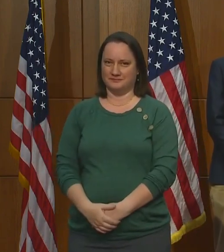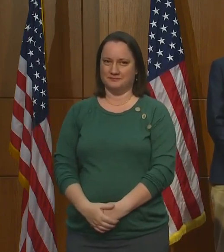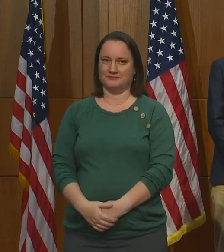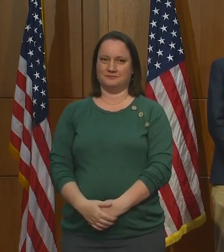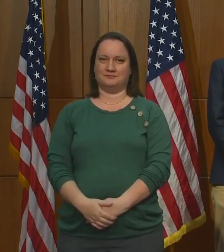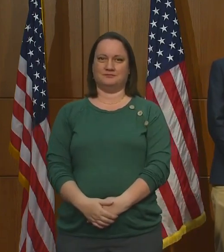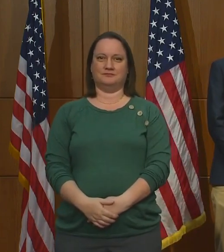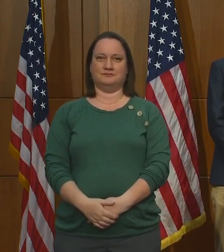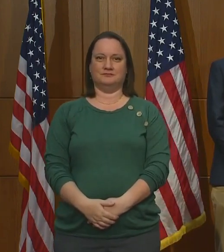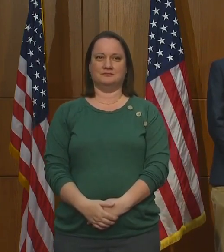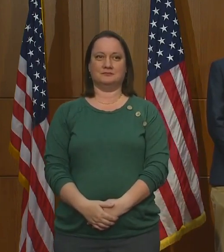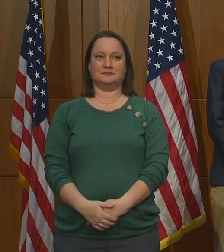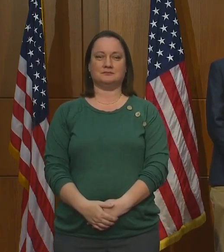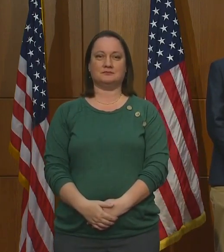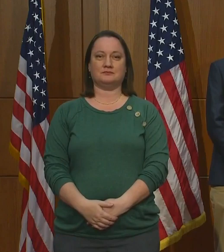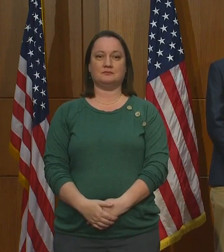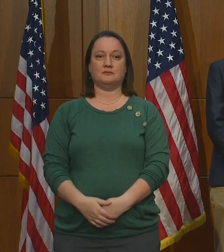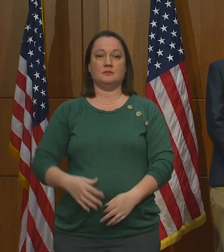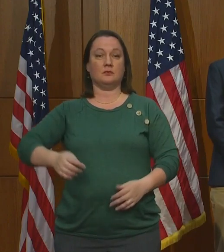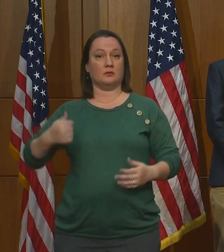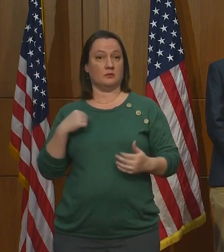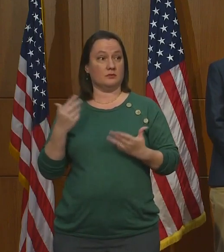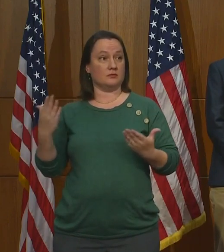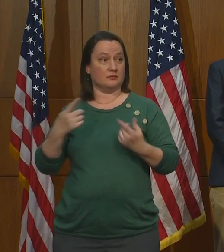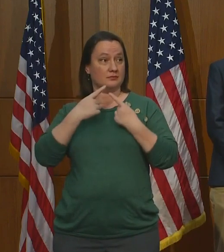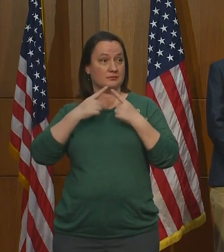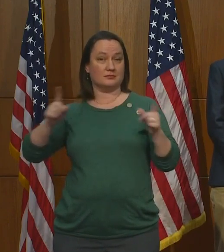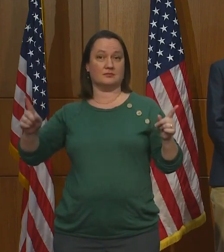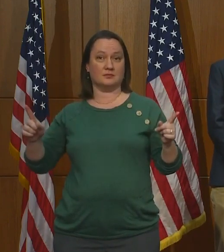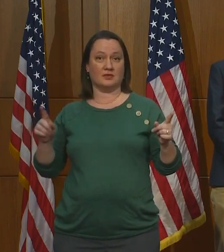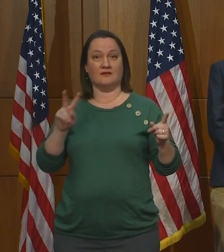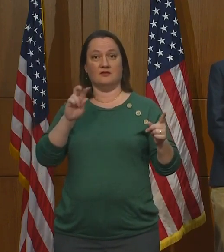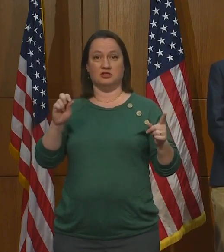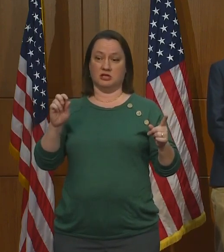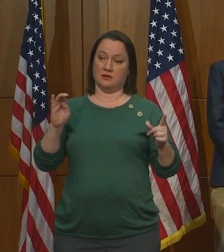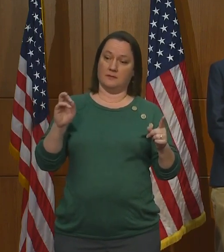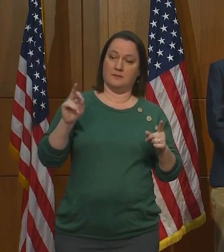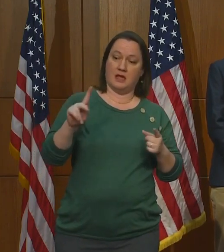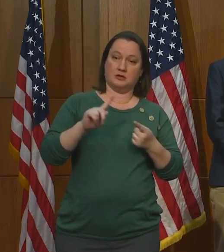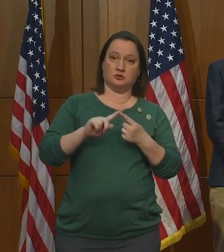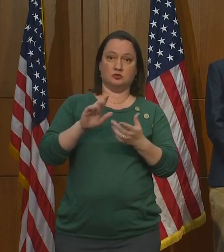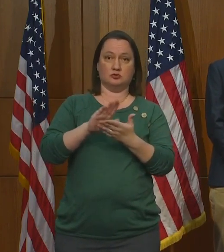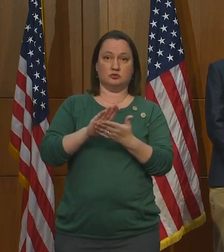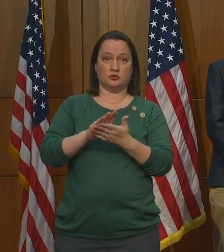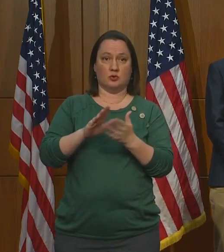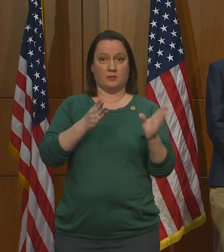THANK YOU GOVERNOR. WHILE WE